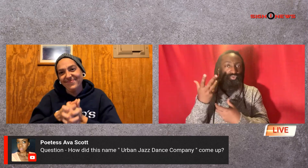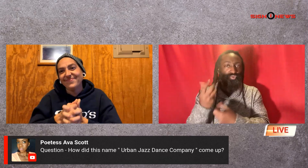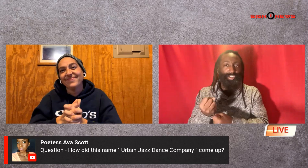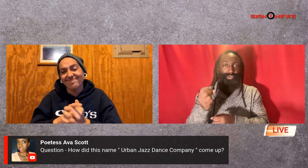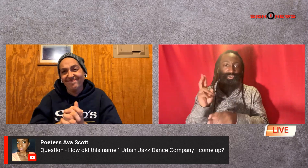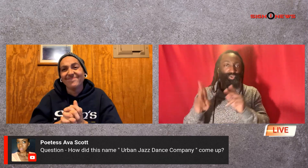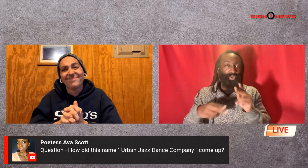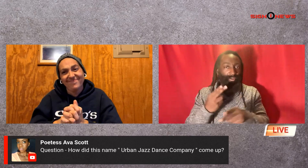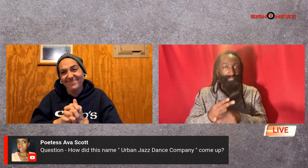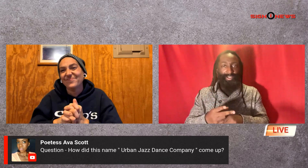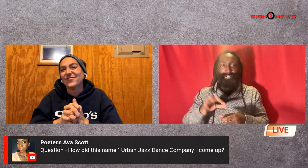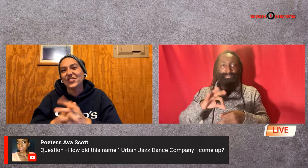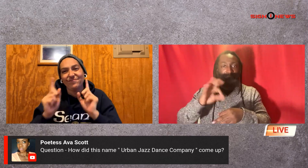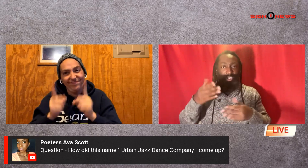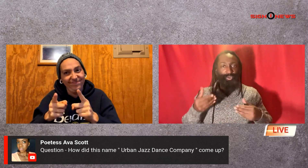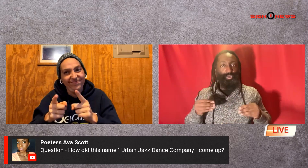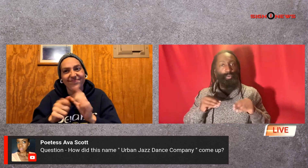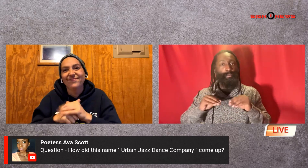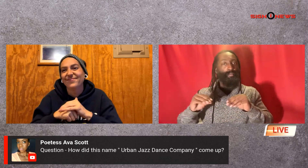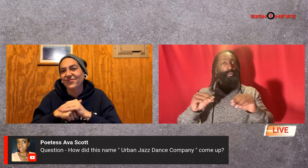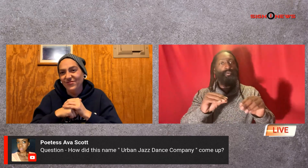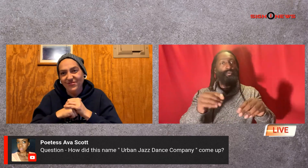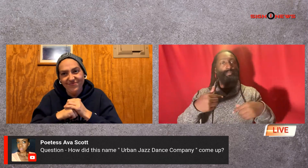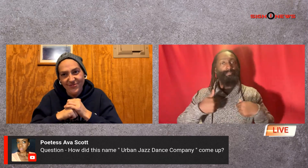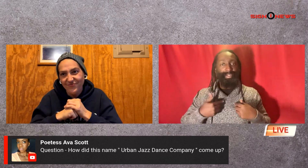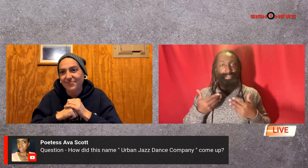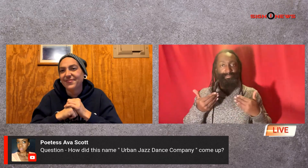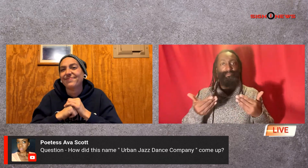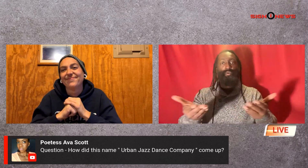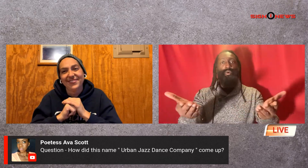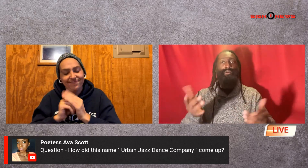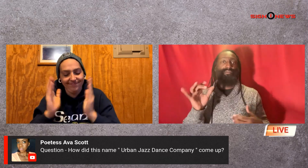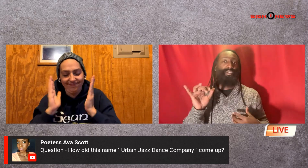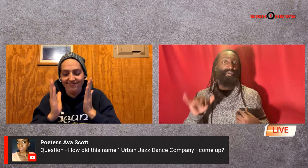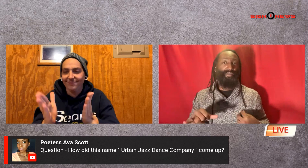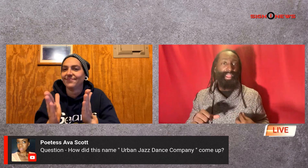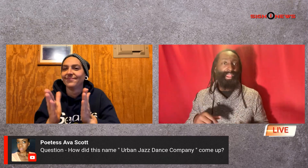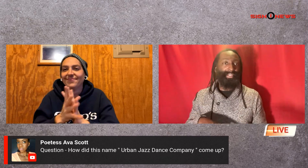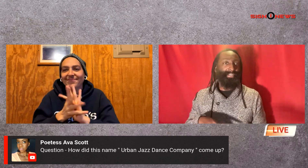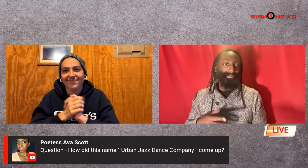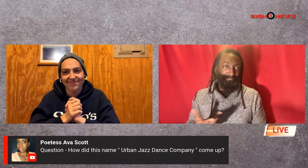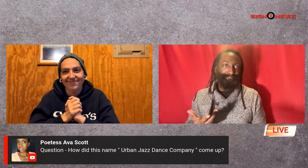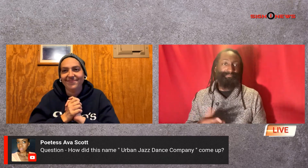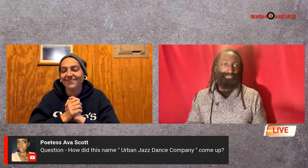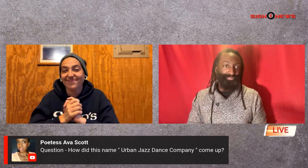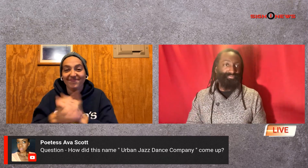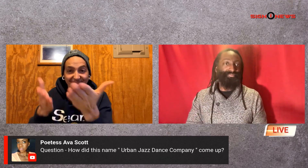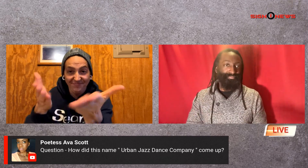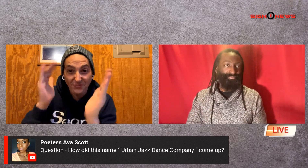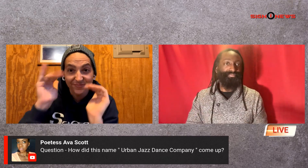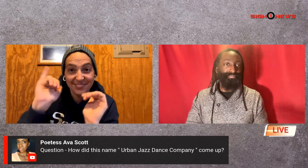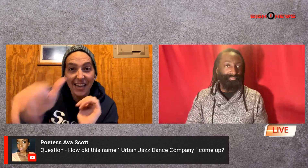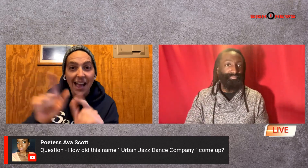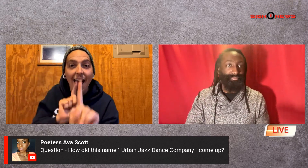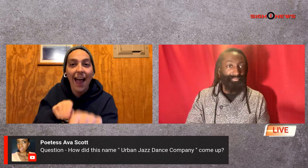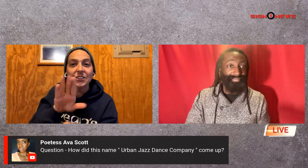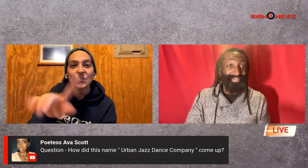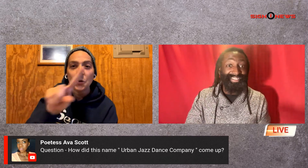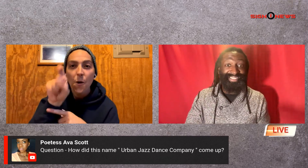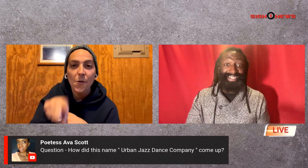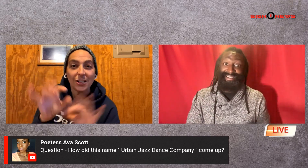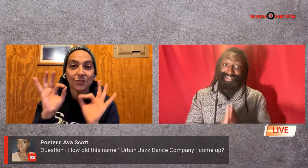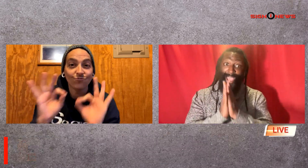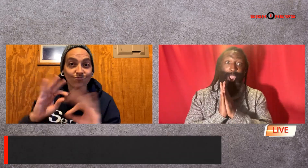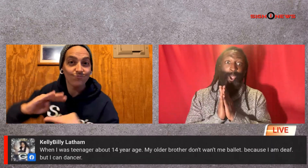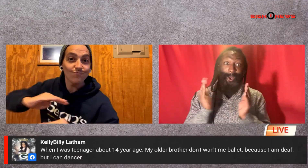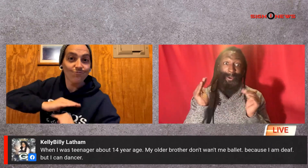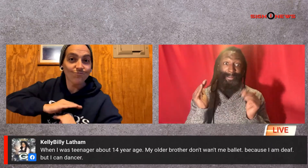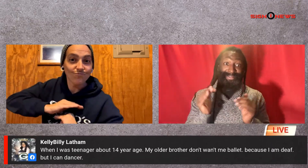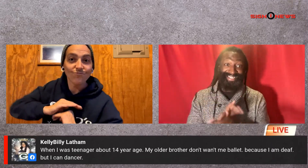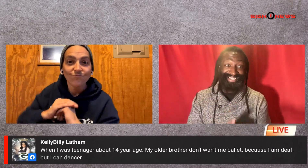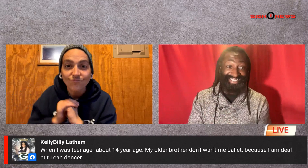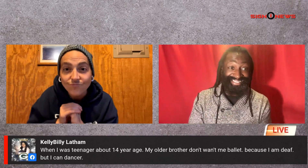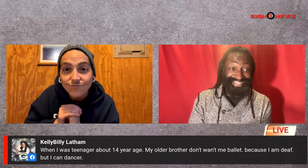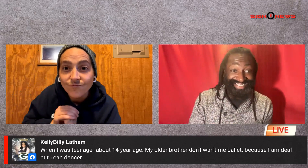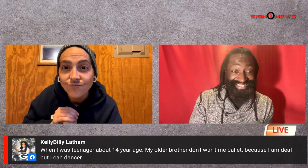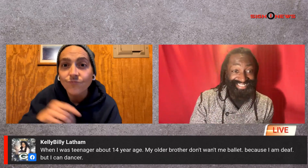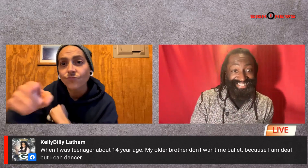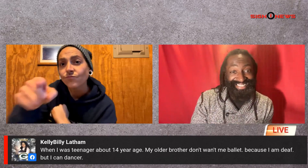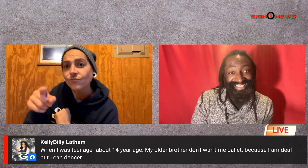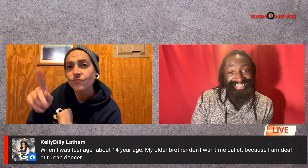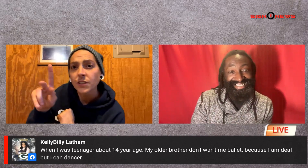gotta trust the universe and the spirit moved me I hope that answers your question Kelly